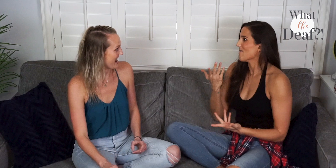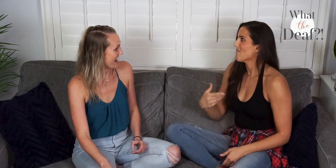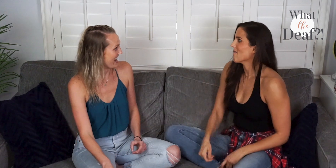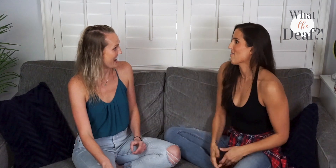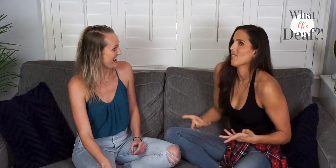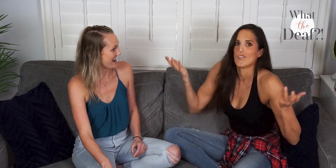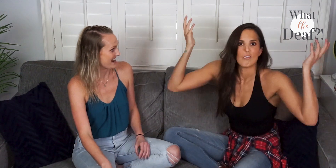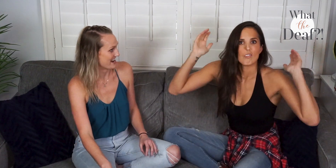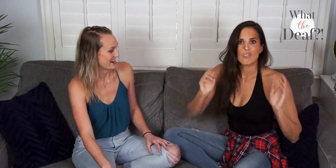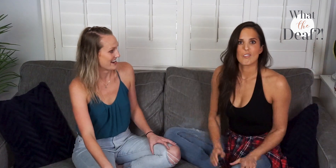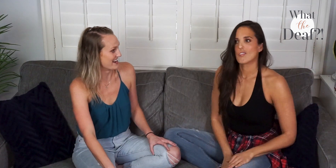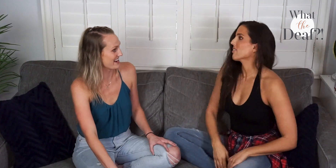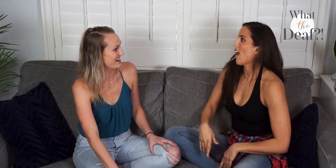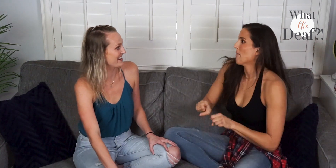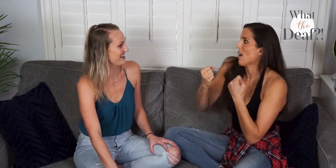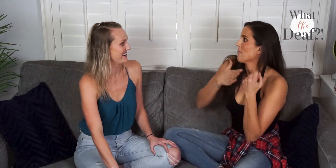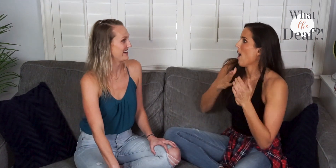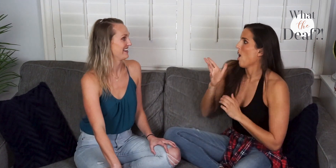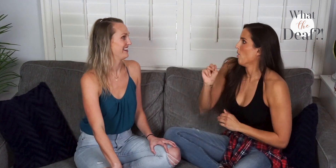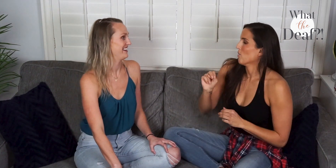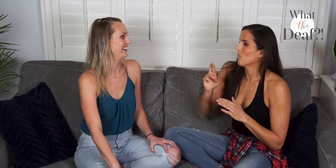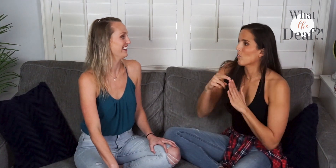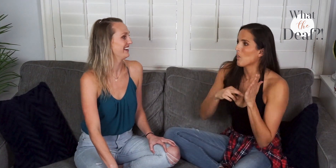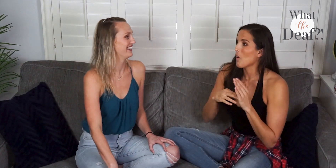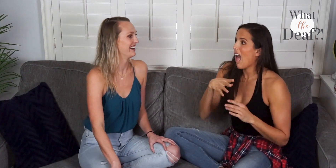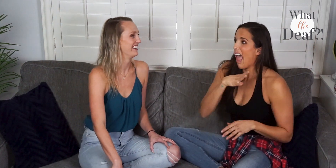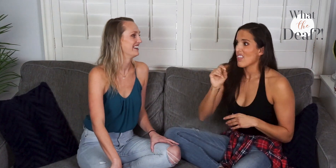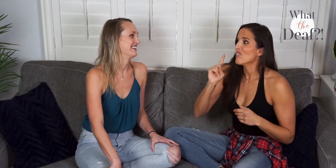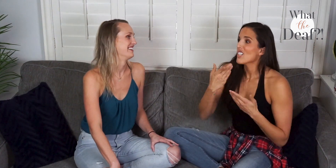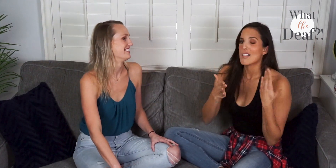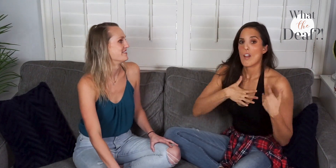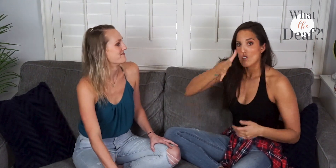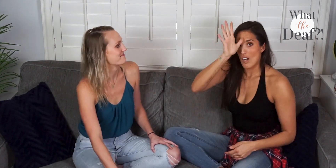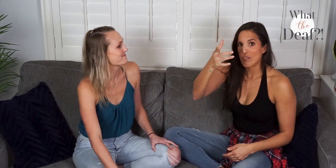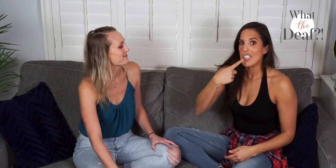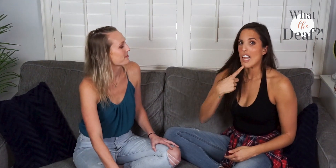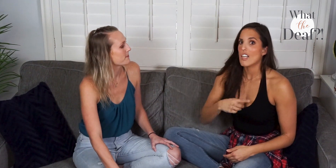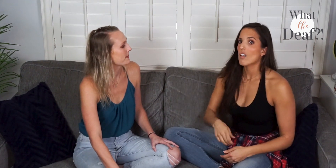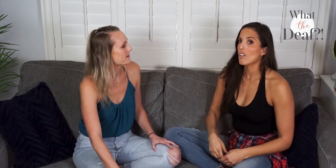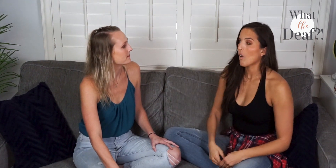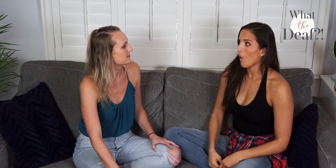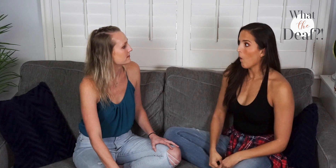And on the second date I broke my own rule. Oh. And the first thing my grandpa said was,